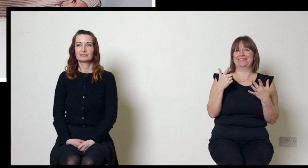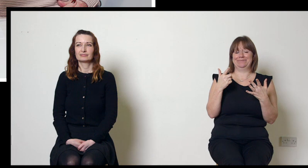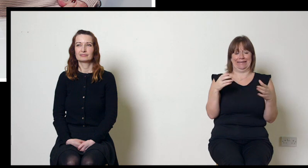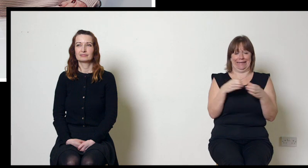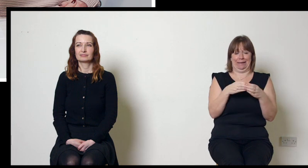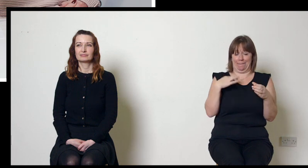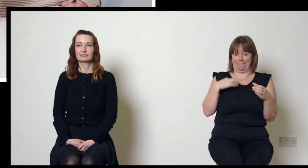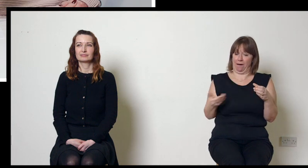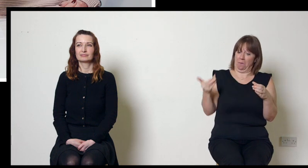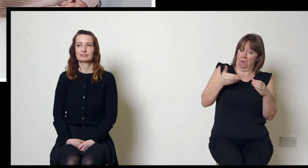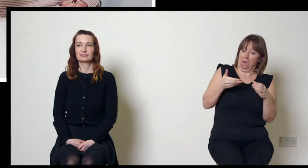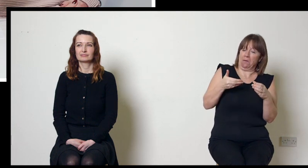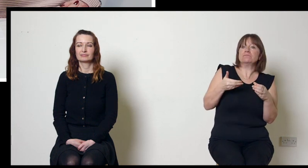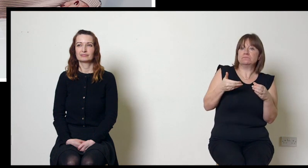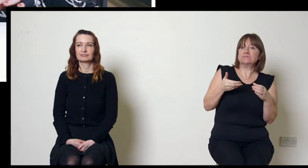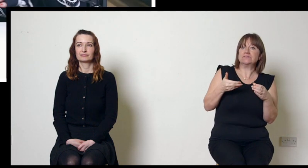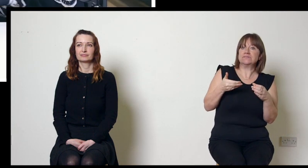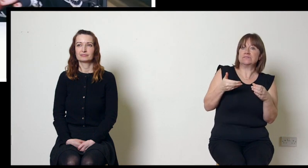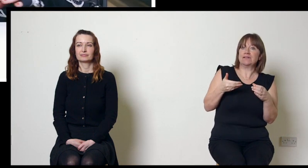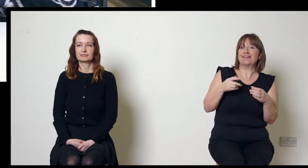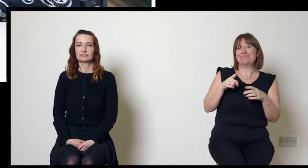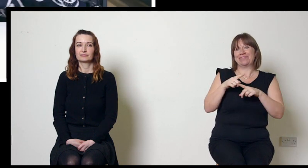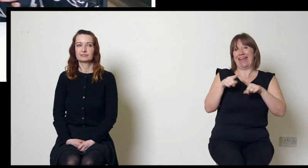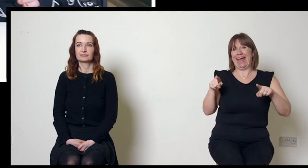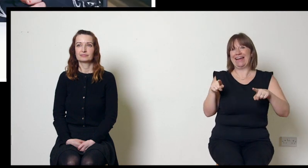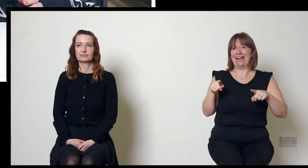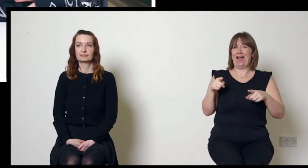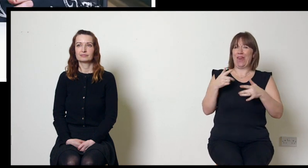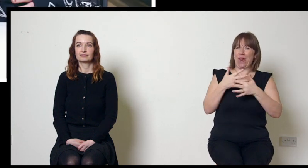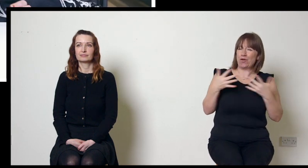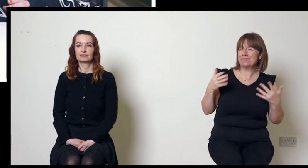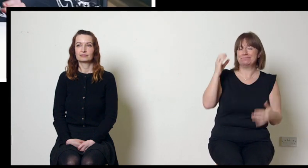an extended member of the team and they have lots of that knowledge already.